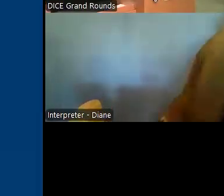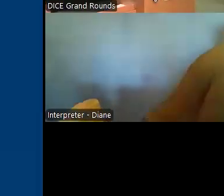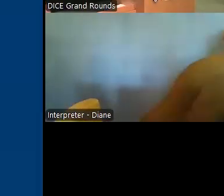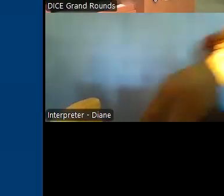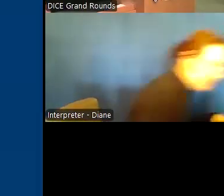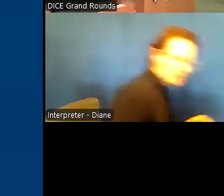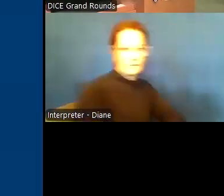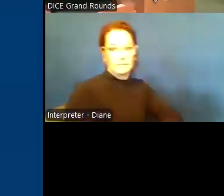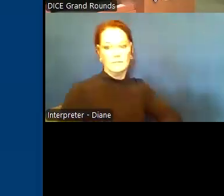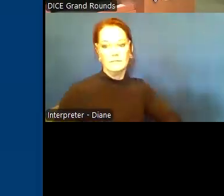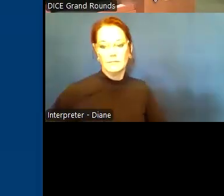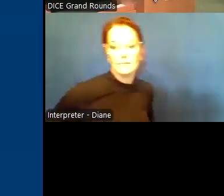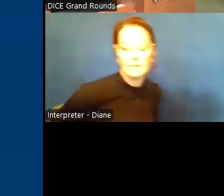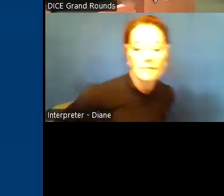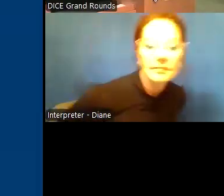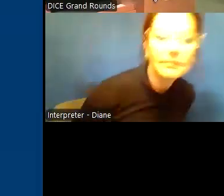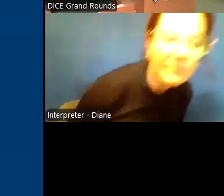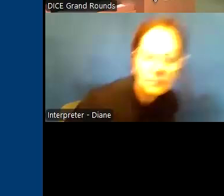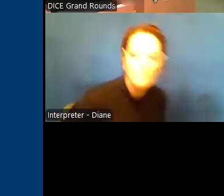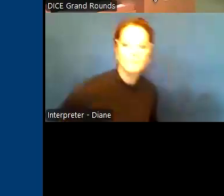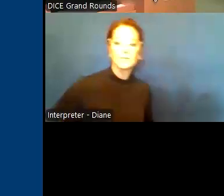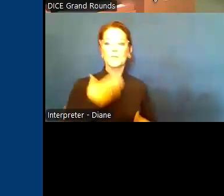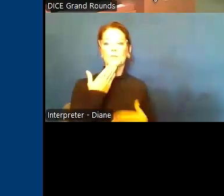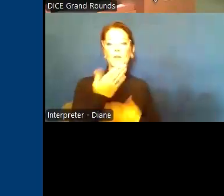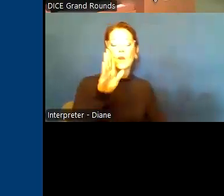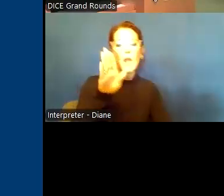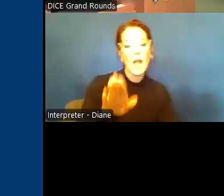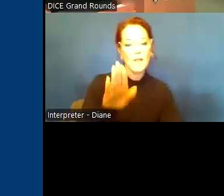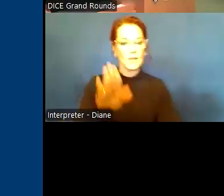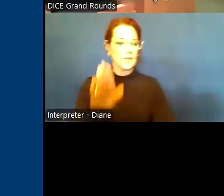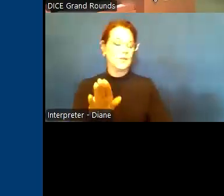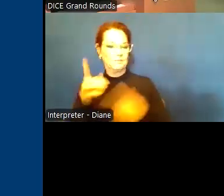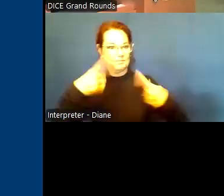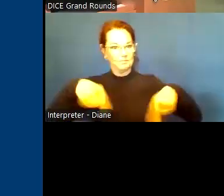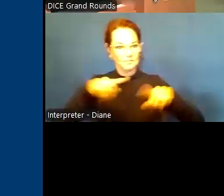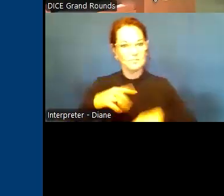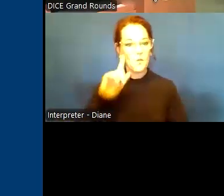the Brown Bag series sponsored by the department of psychiatry in the office of dice we're excited